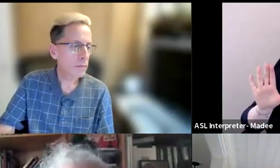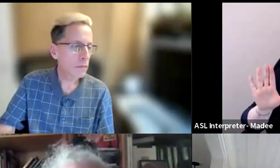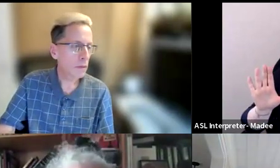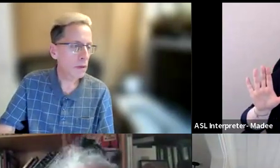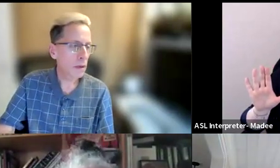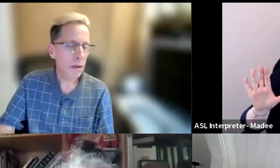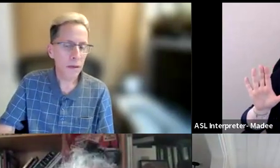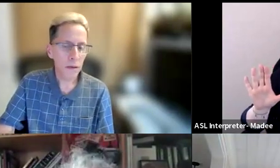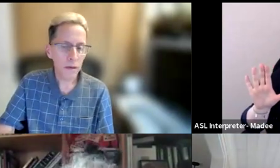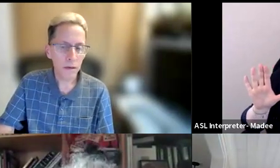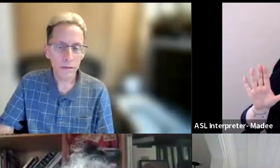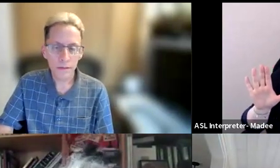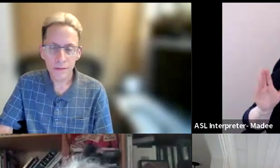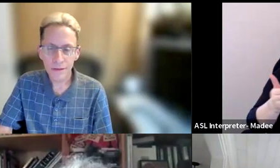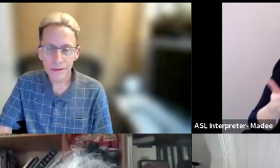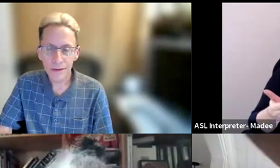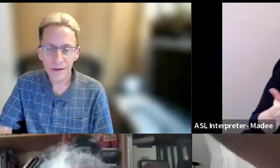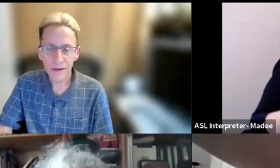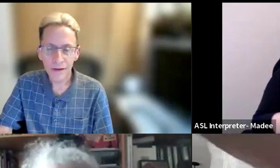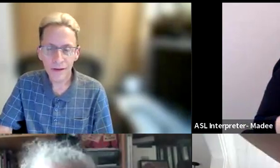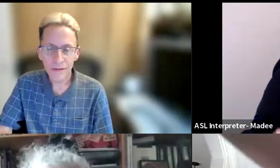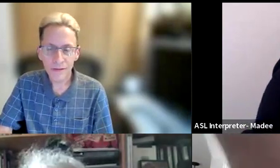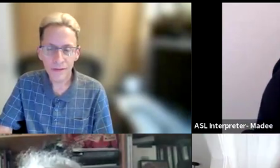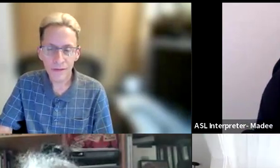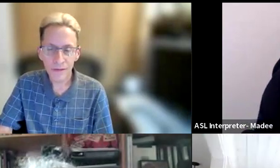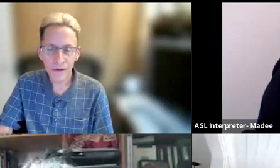Rebecca /APRIL: I'll go ahead, and Rebecca /APRIL: if you have your hand raised you can go ahead and speak.